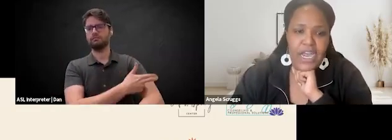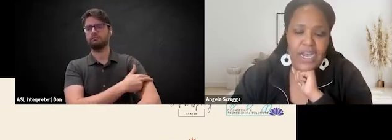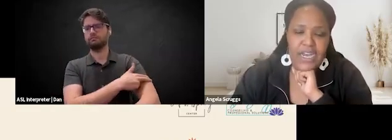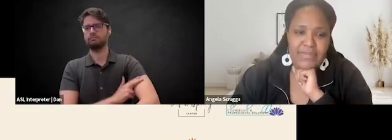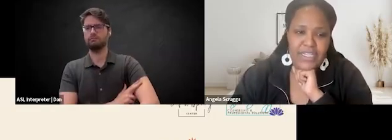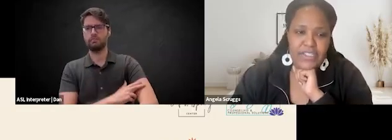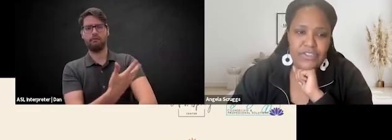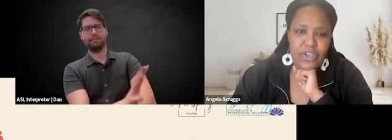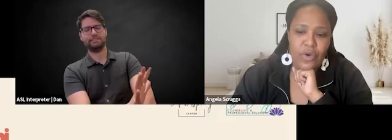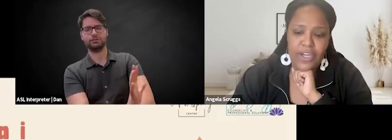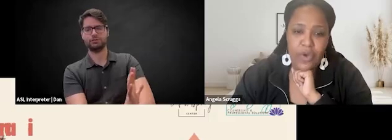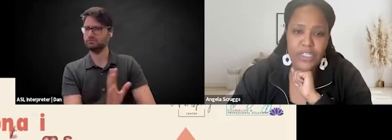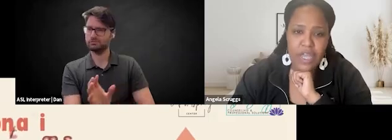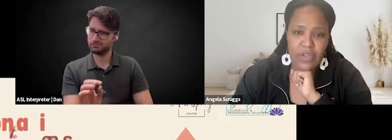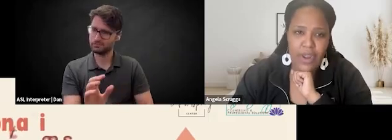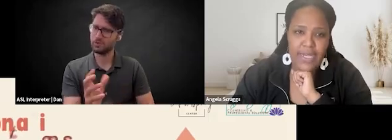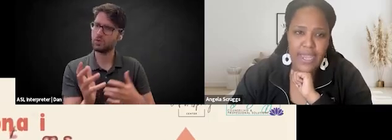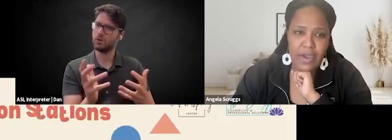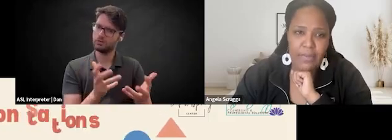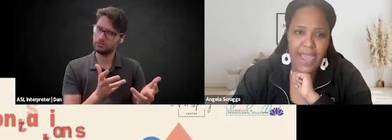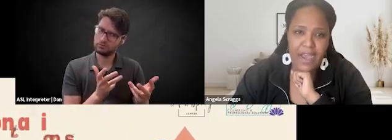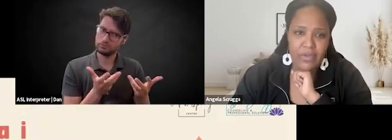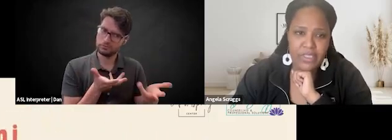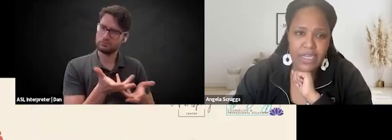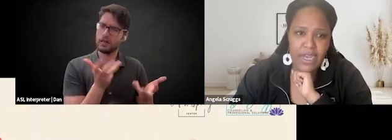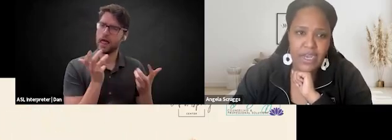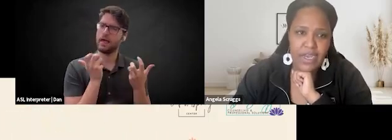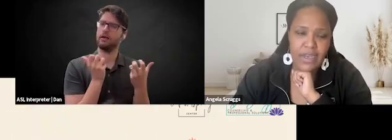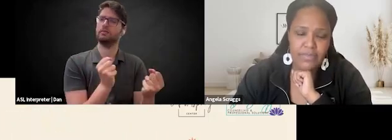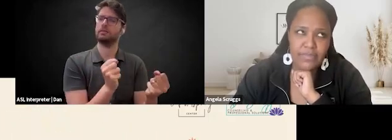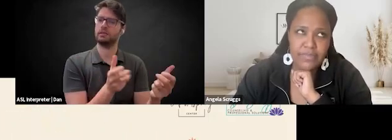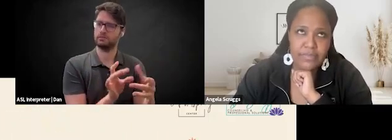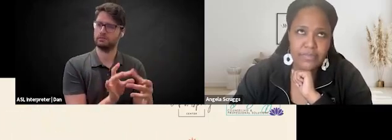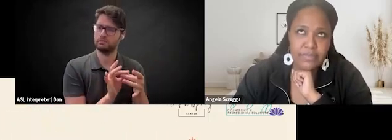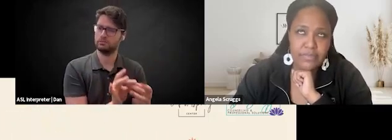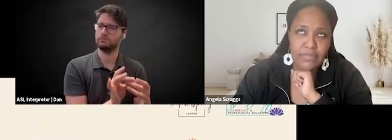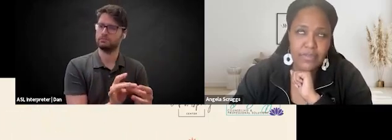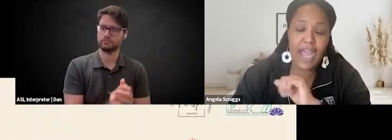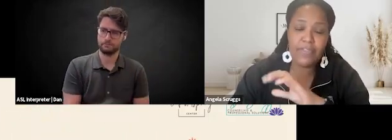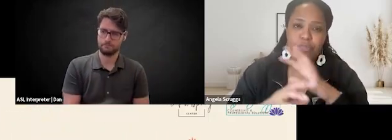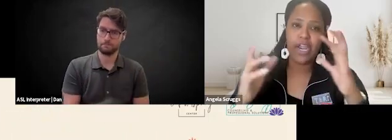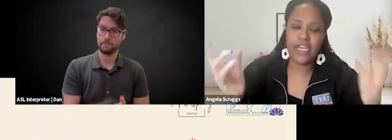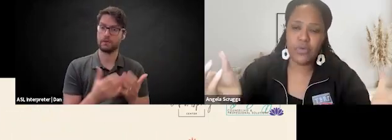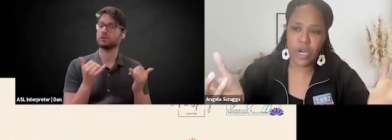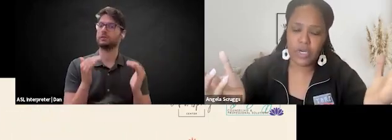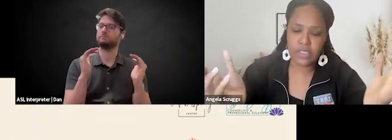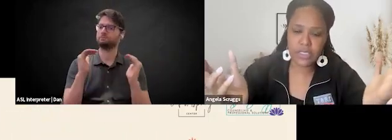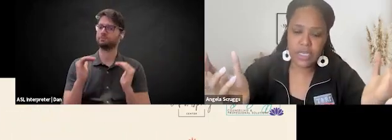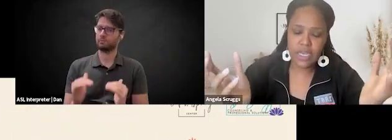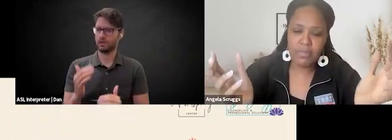Um... so I know we're talking right now about, um... how the brain works.